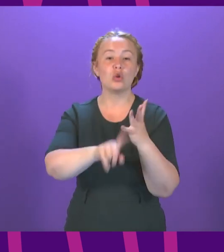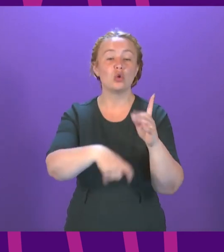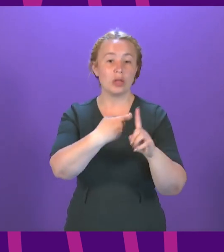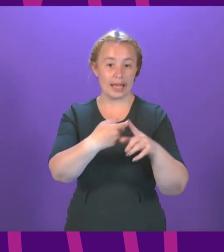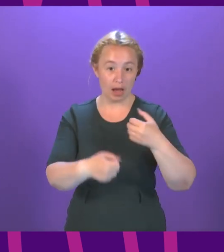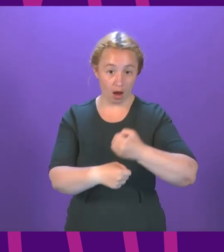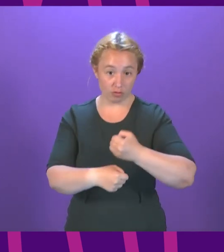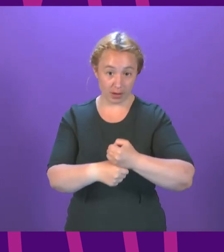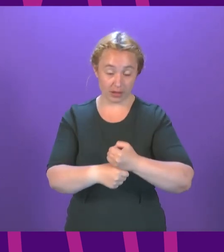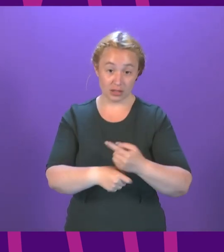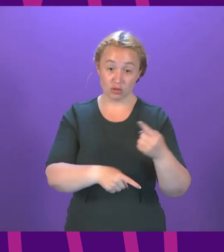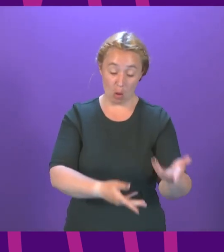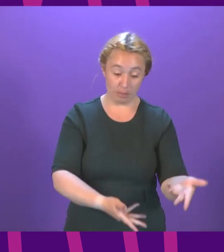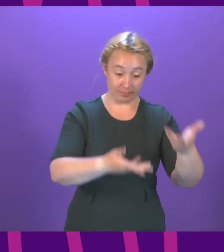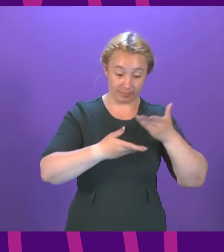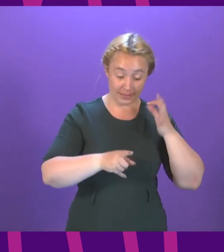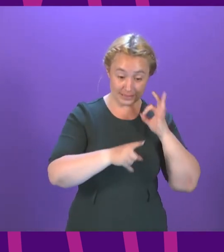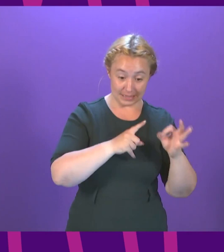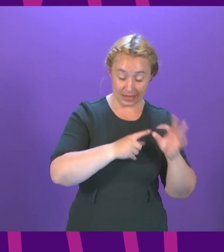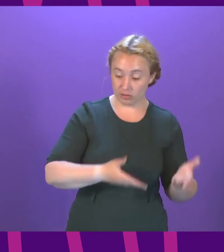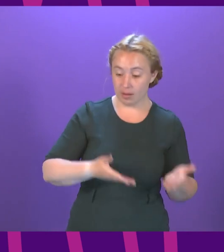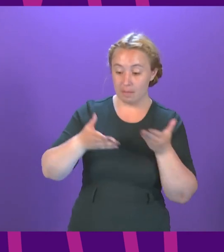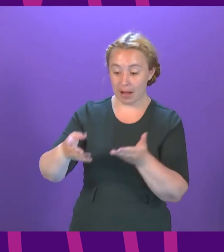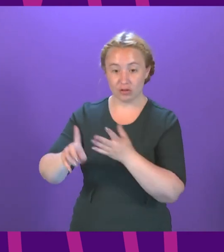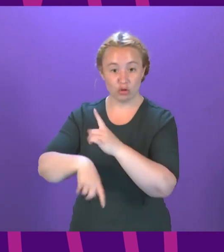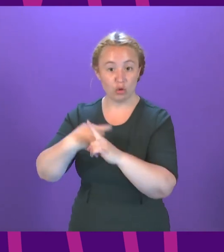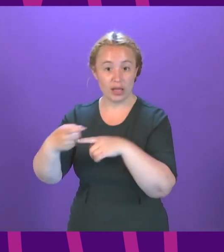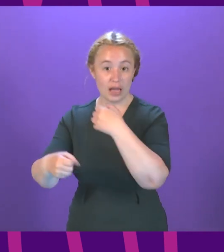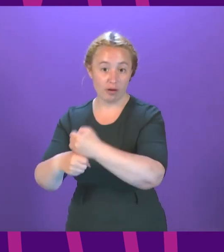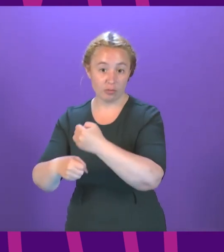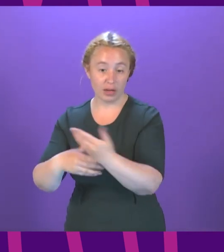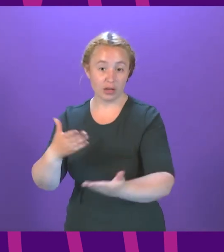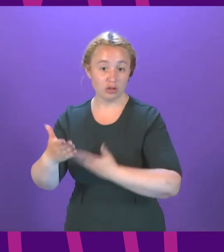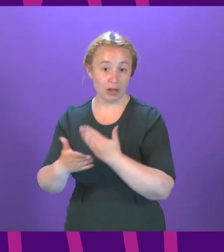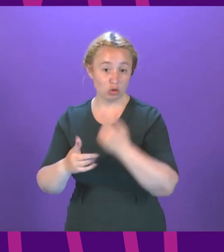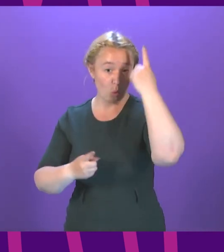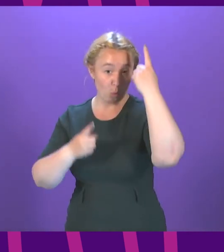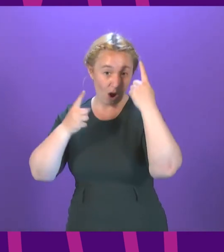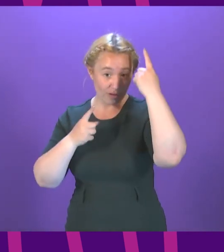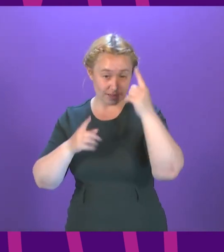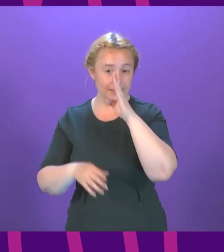If I get the details, I will pass them on, to make sure that the concerns are taken seriously. We in the Scottish Government will of course do